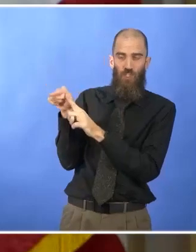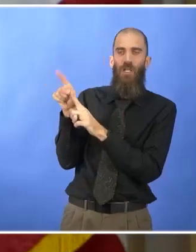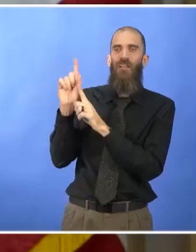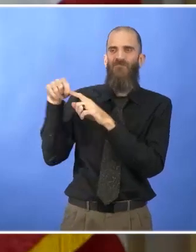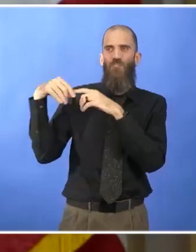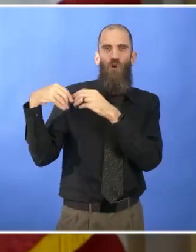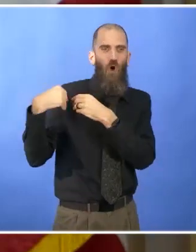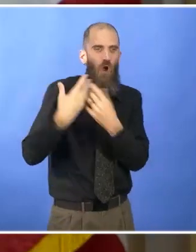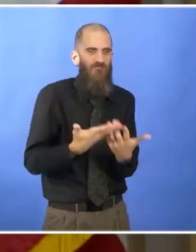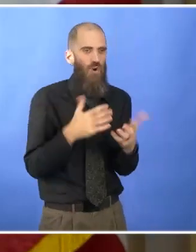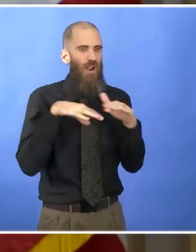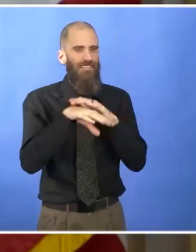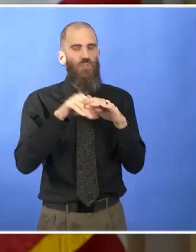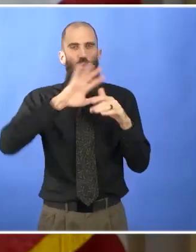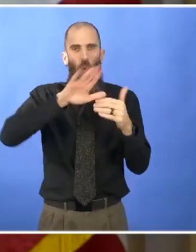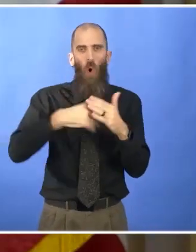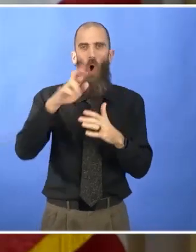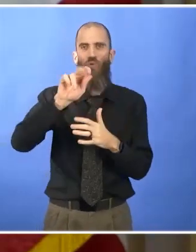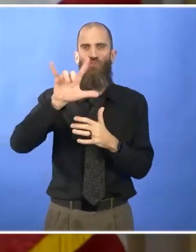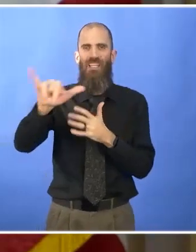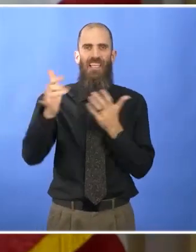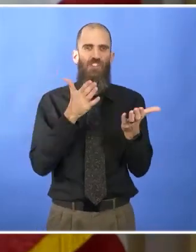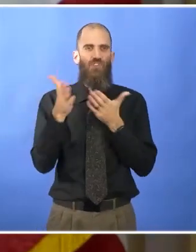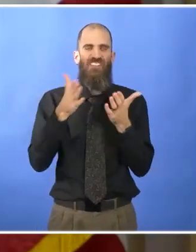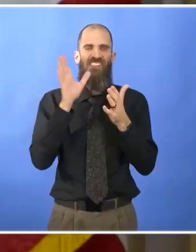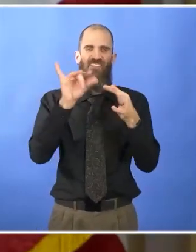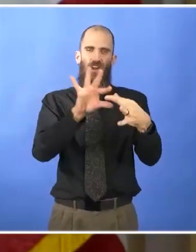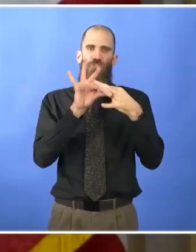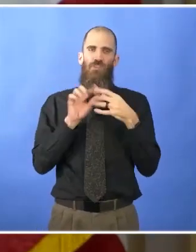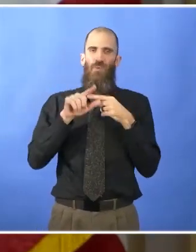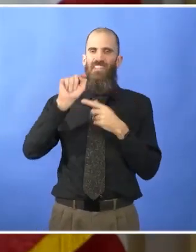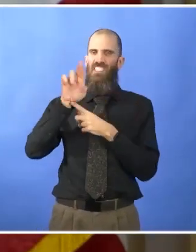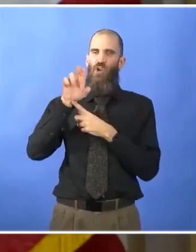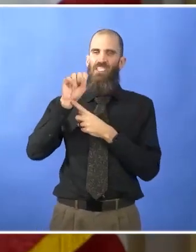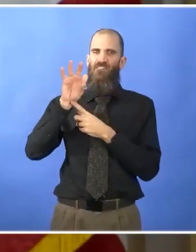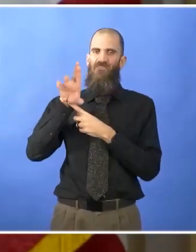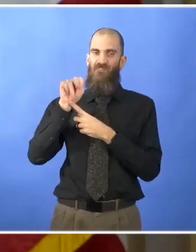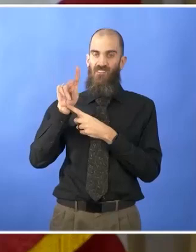TELECOMMUNICATIONS RELAY FUND, AS WELL AS AMERICAN SIGN LANGUAGE, POINT-TO-POINT VIDEO COMMUNICATIONS.